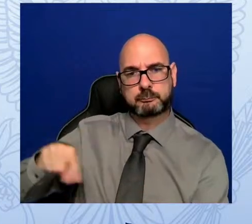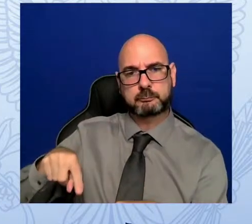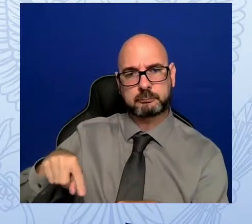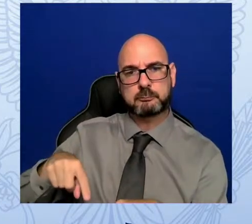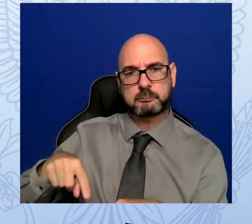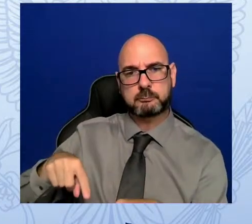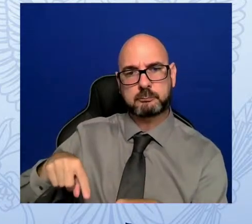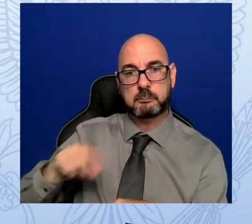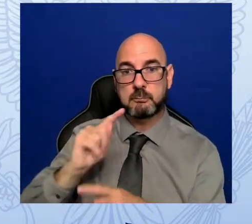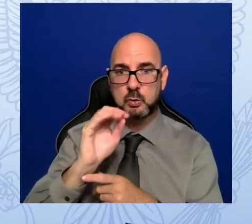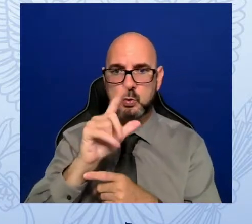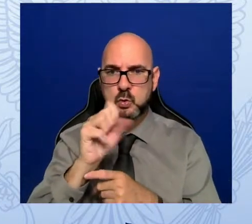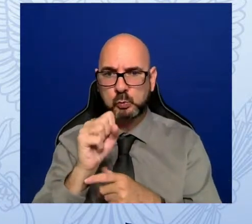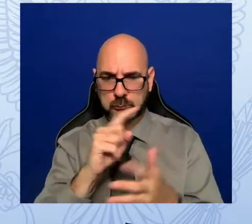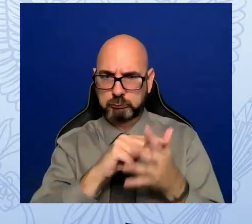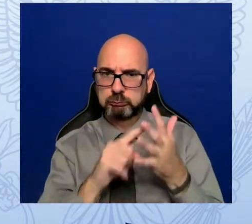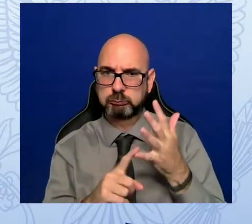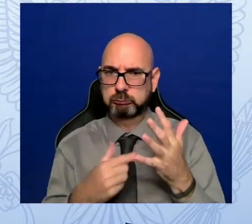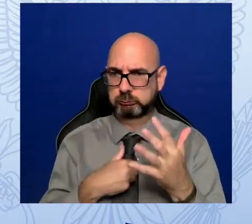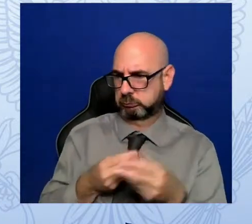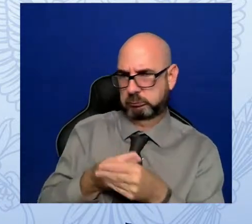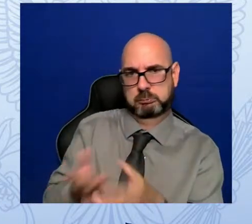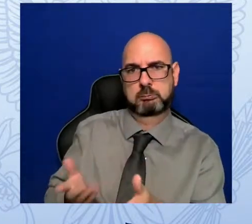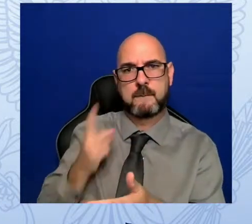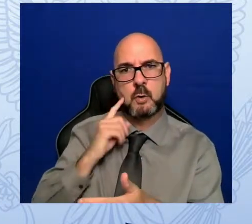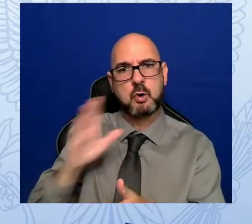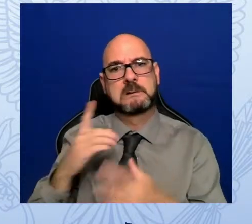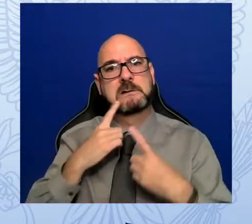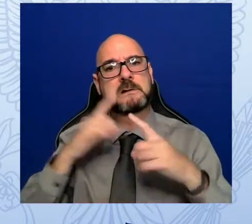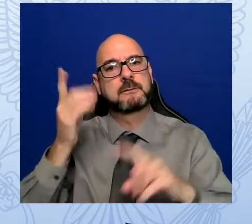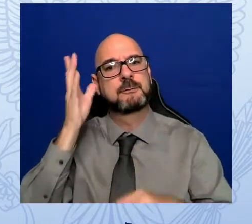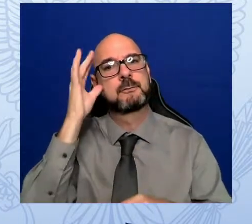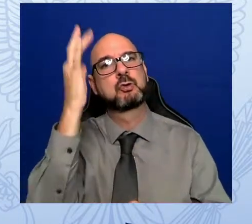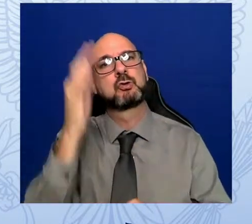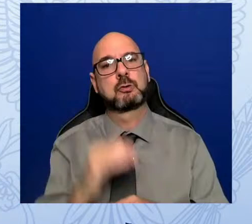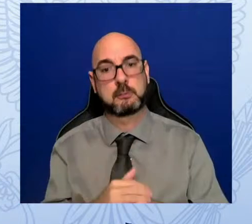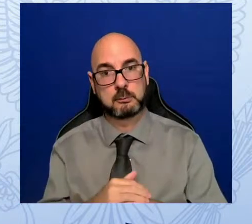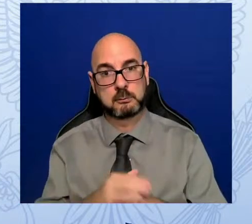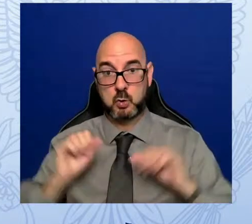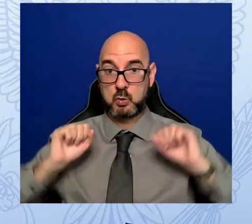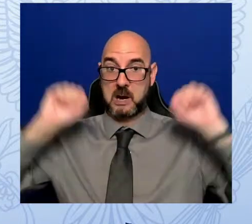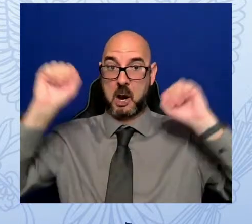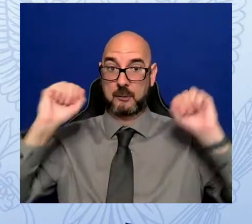Today's workout serves as a powerful symbol of this unwavering commitment. So again, I thank you,